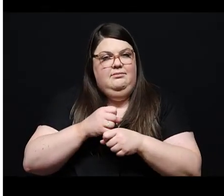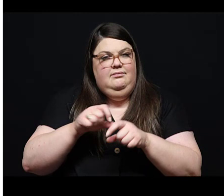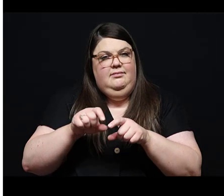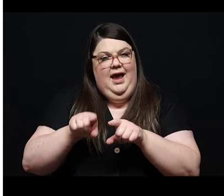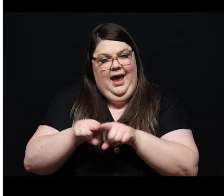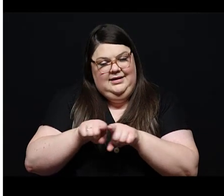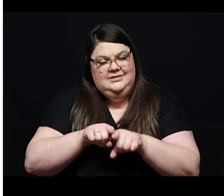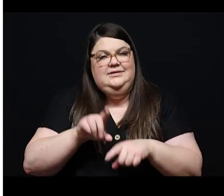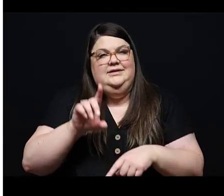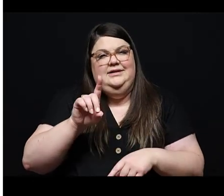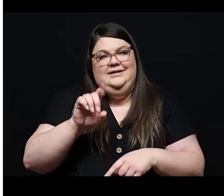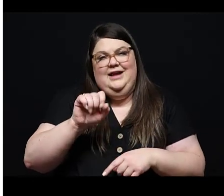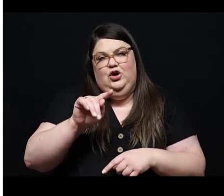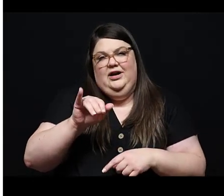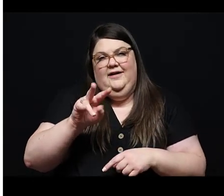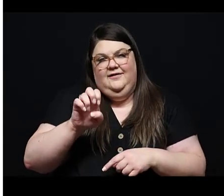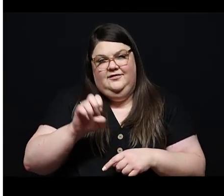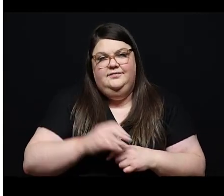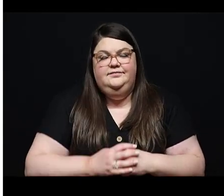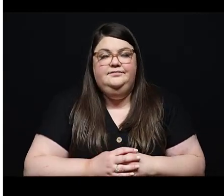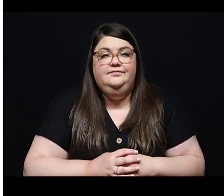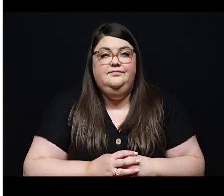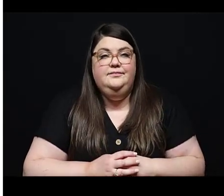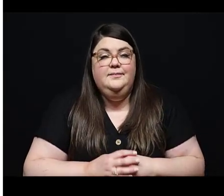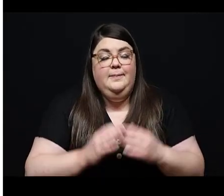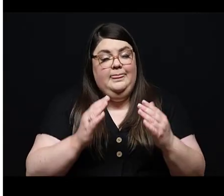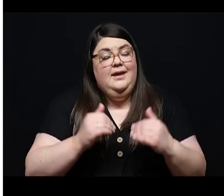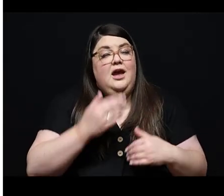Proper use of color is important to ensure the document is accessible.